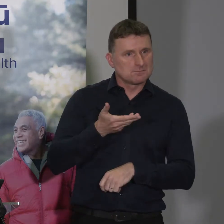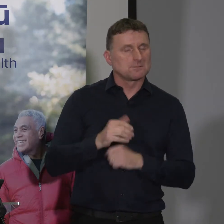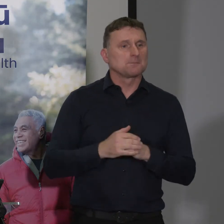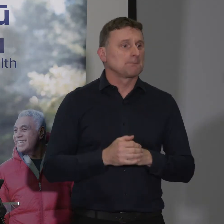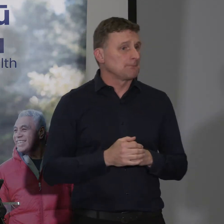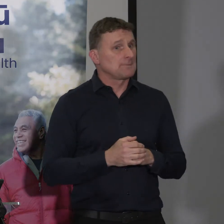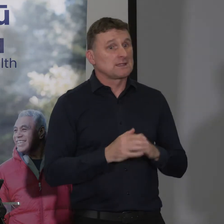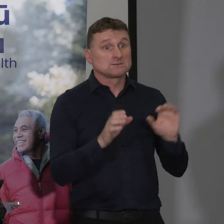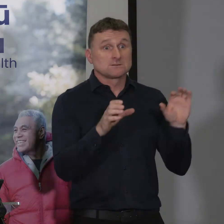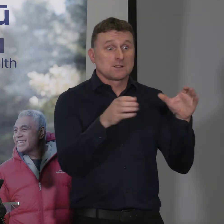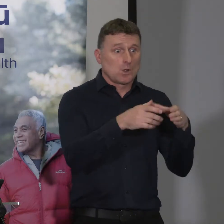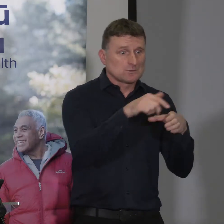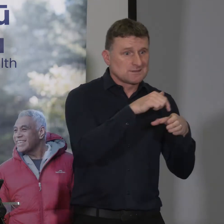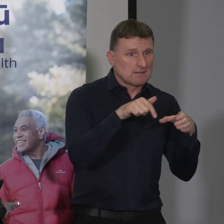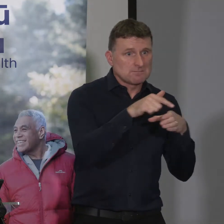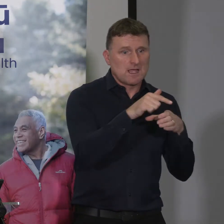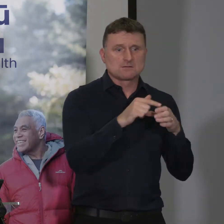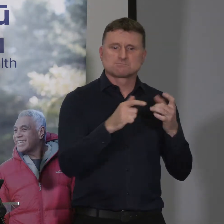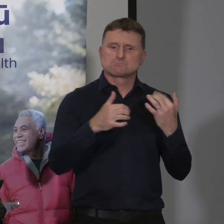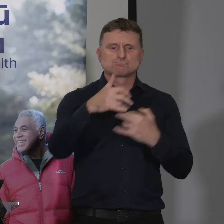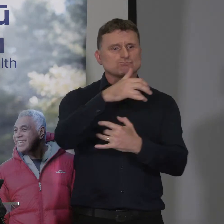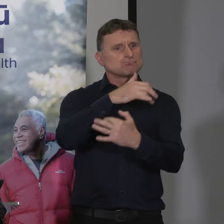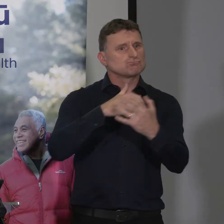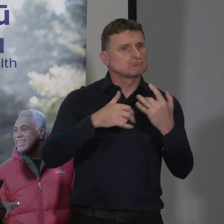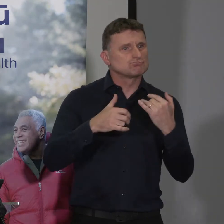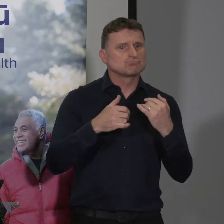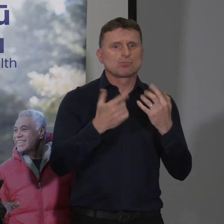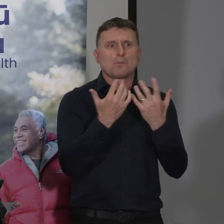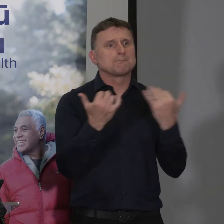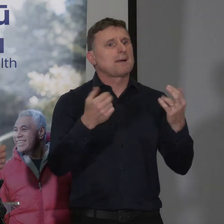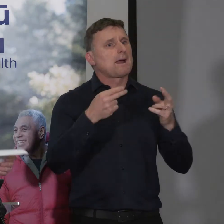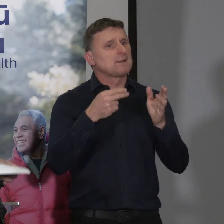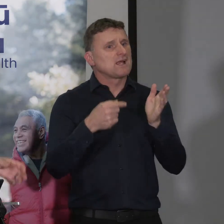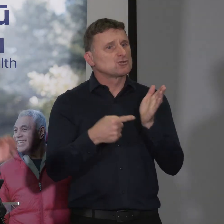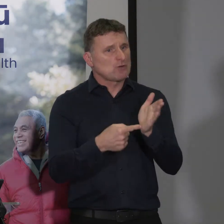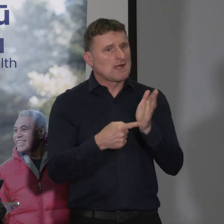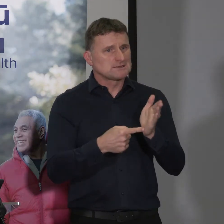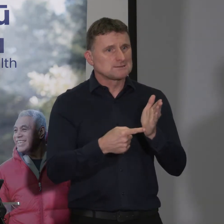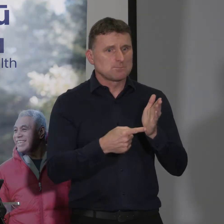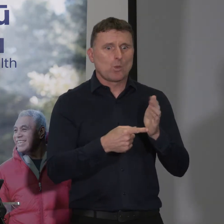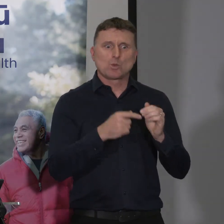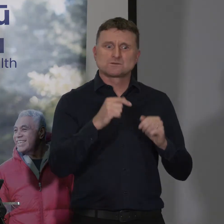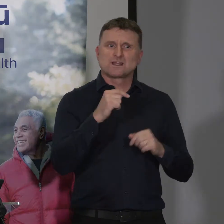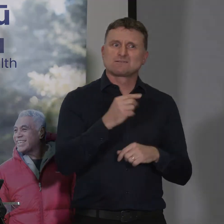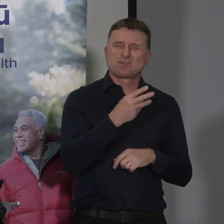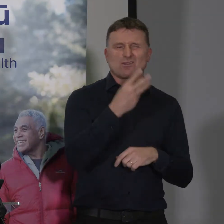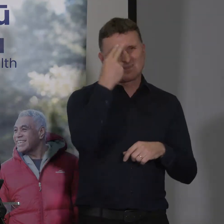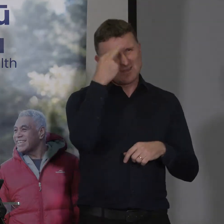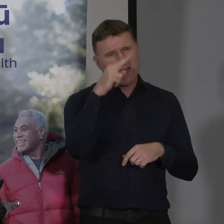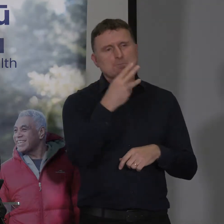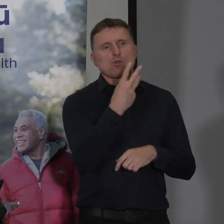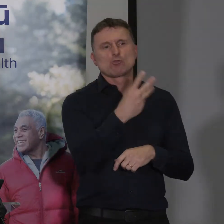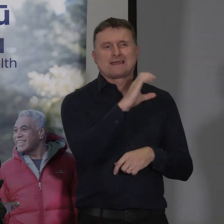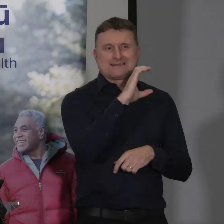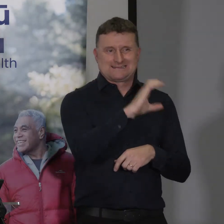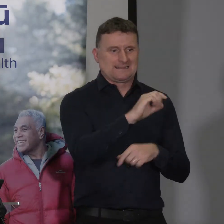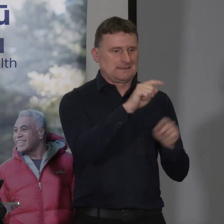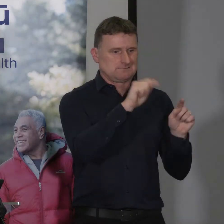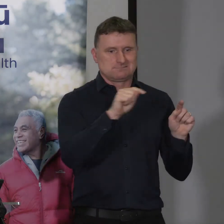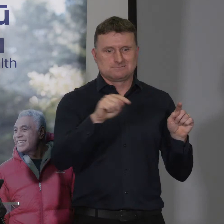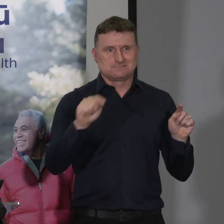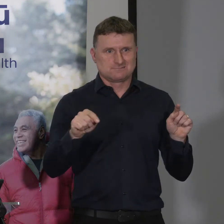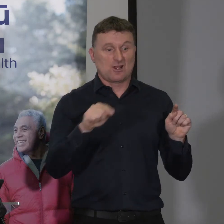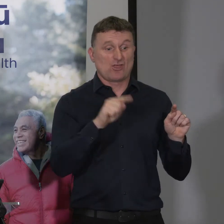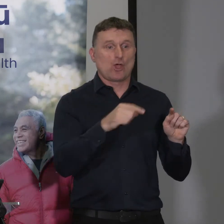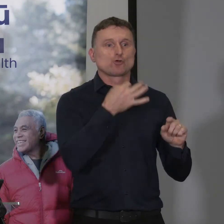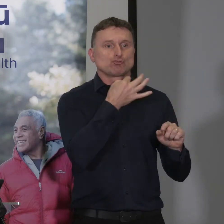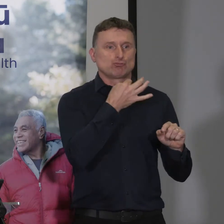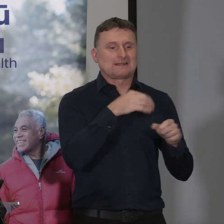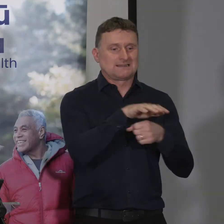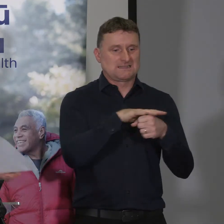of COVID-19 are -- is high.